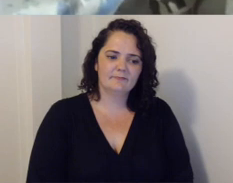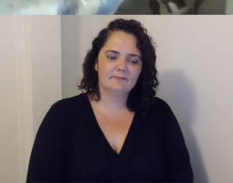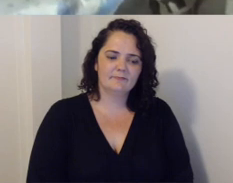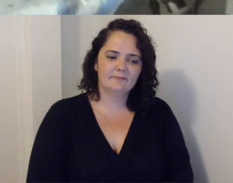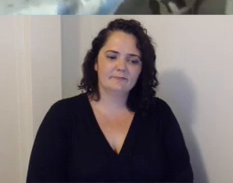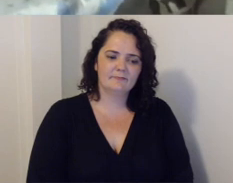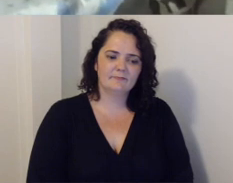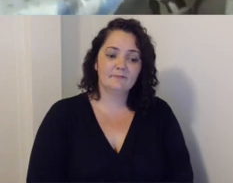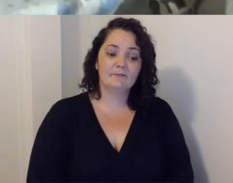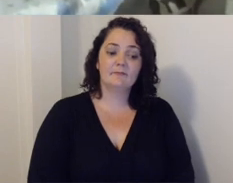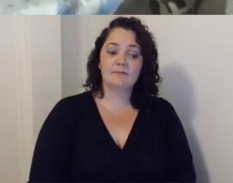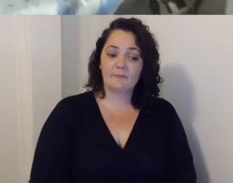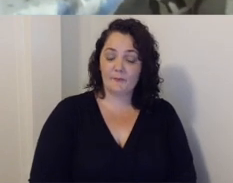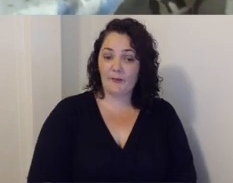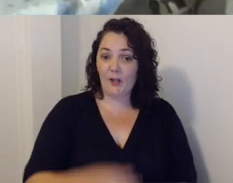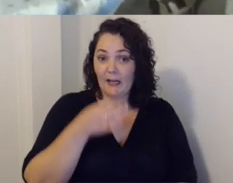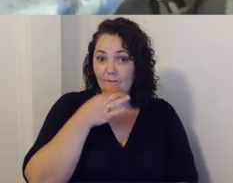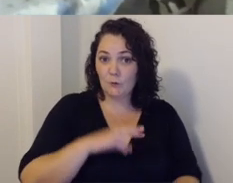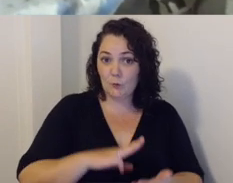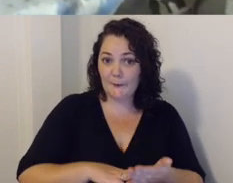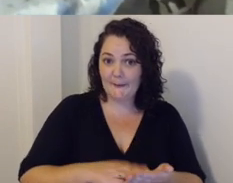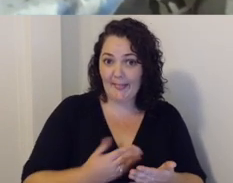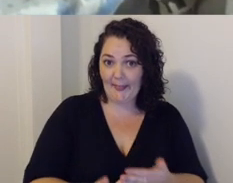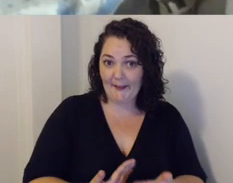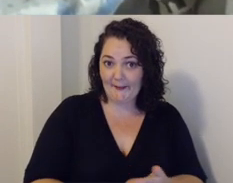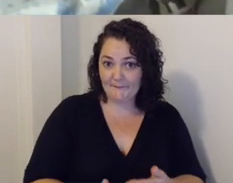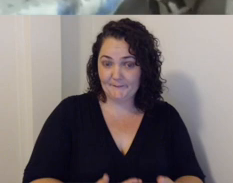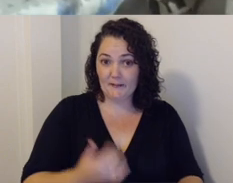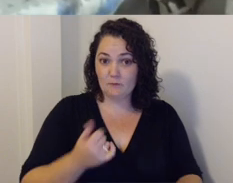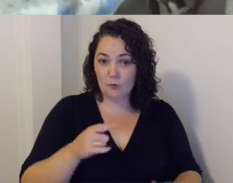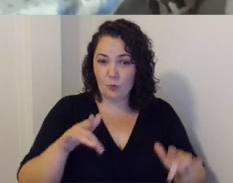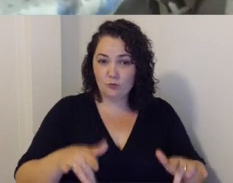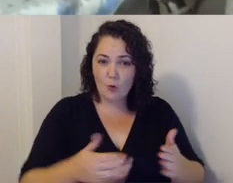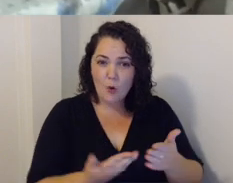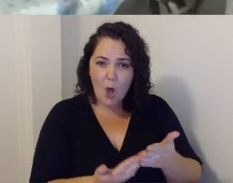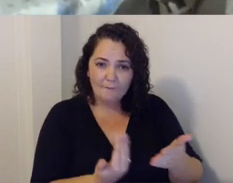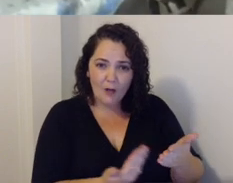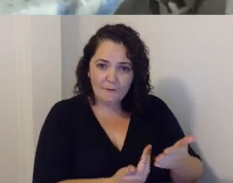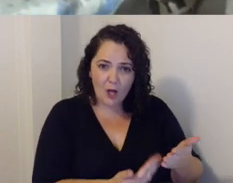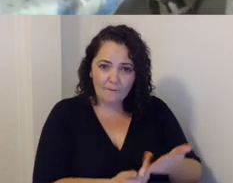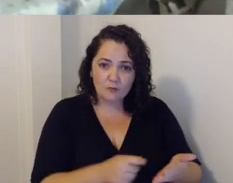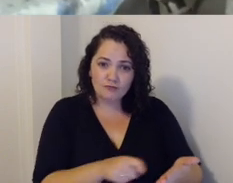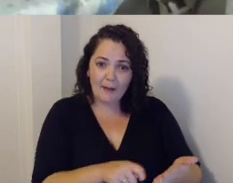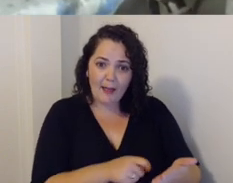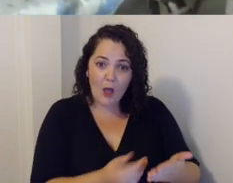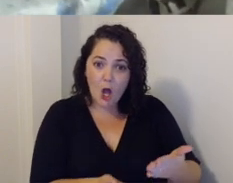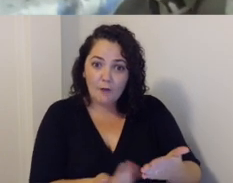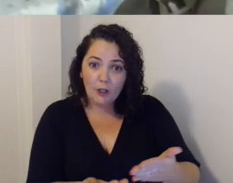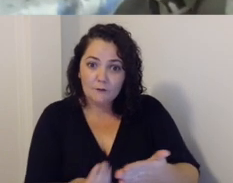now in your last couple of minutes if you haven't been doing any um subtraction if you haven't been cutting back through at all through